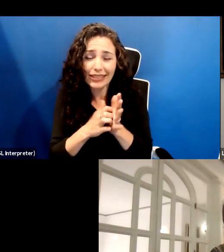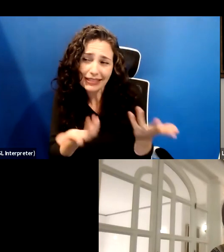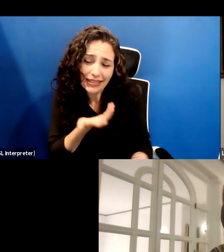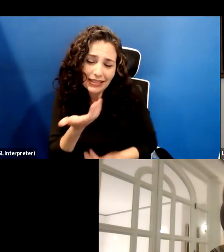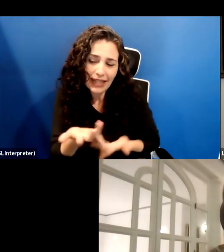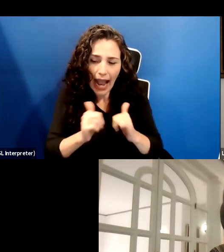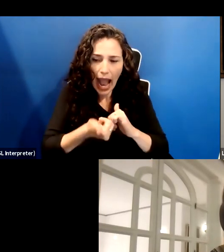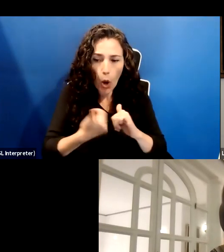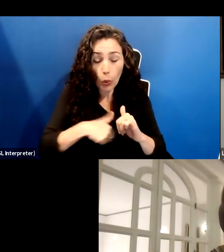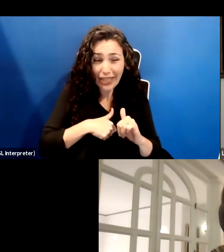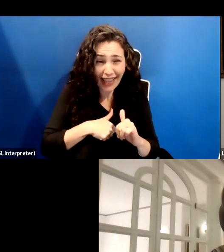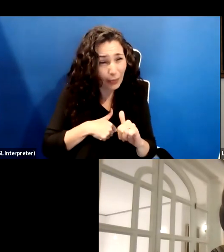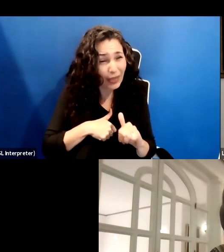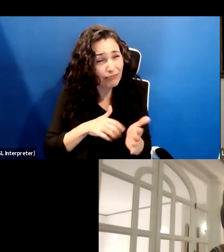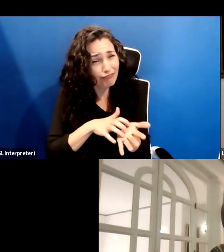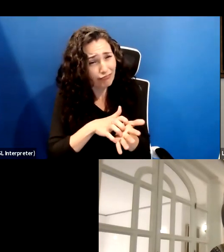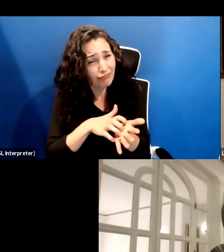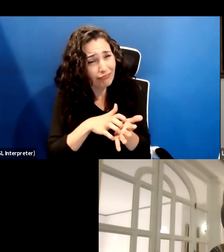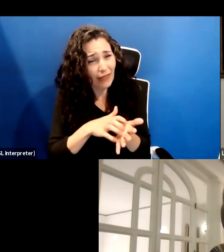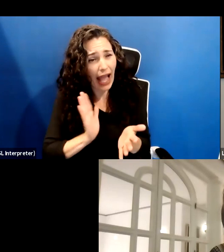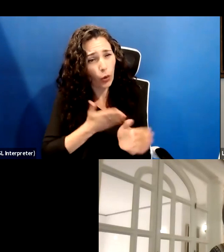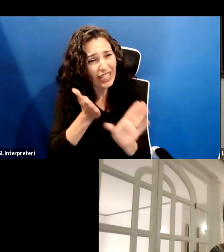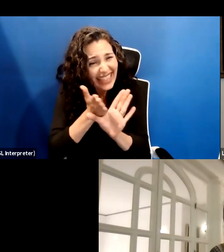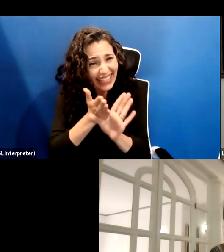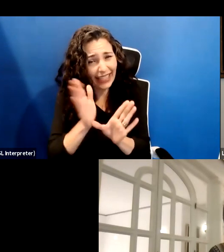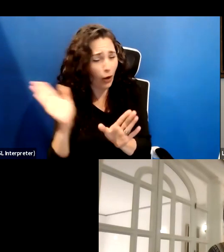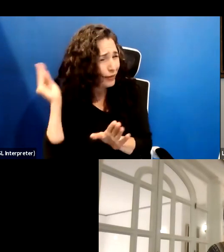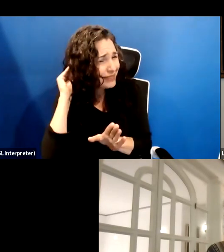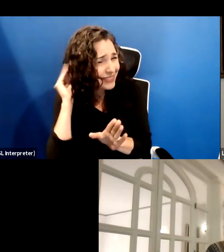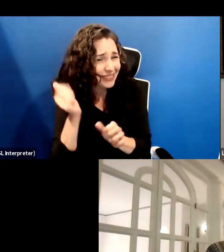fragile our psyches can be. And